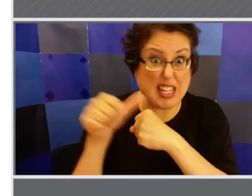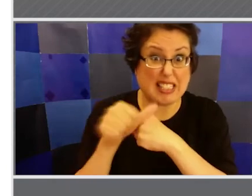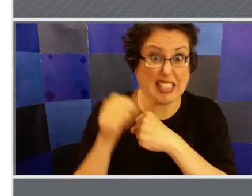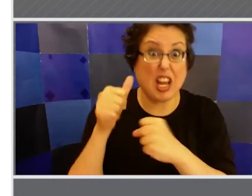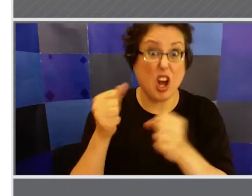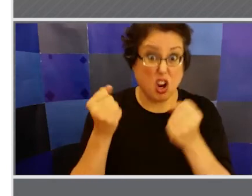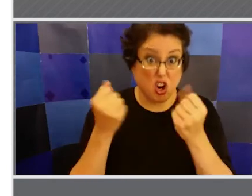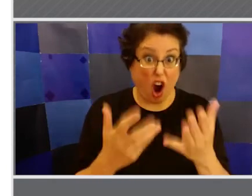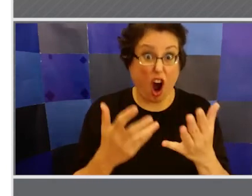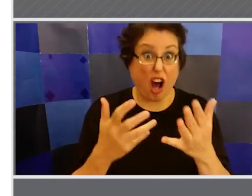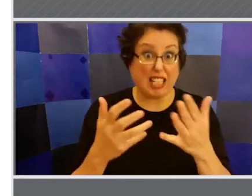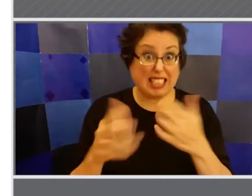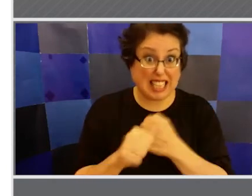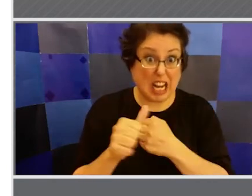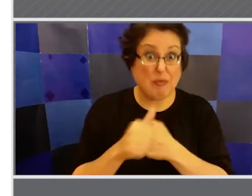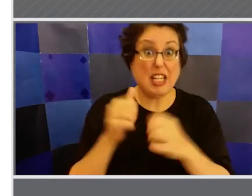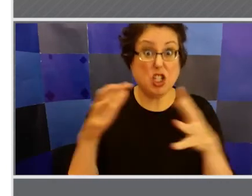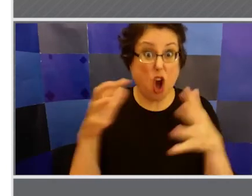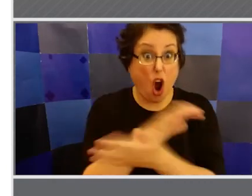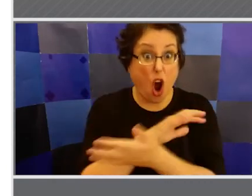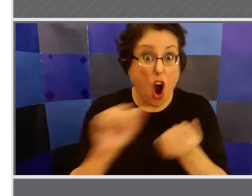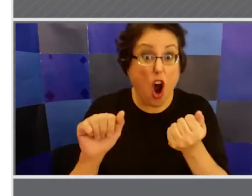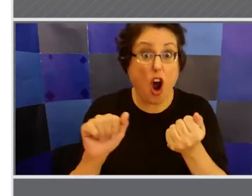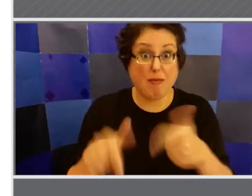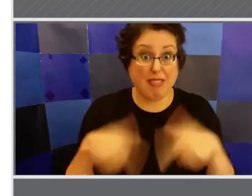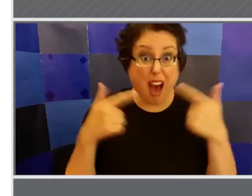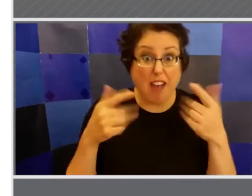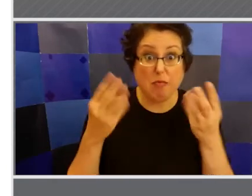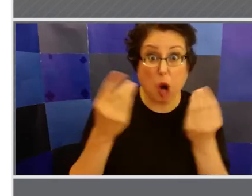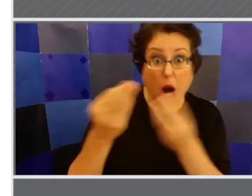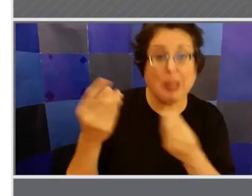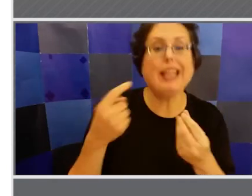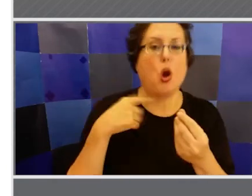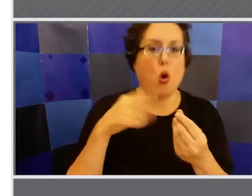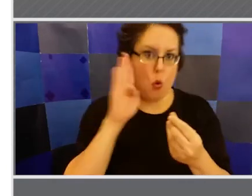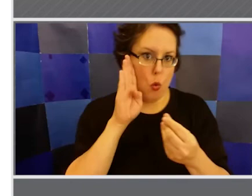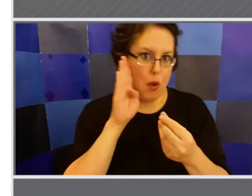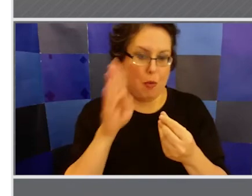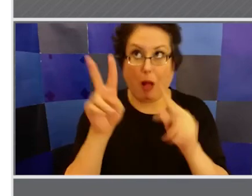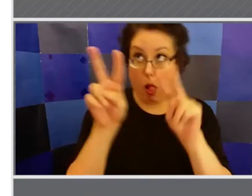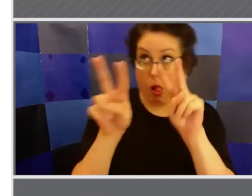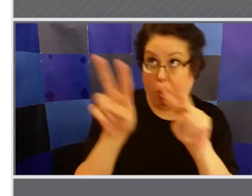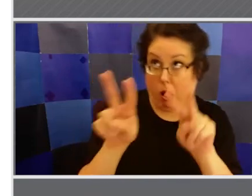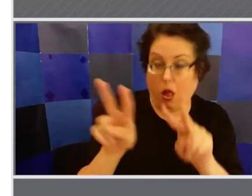or harm to life or property and if so we will perform a curbside bed with a pre qualified